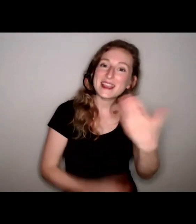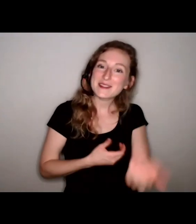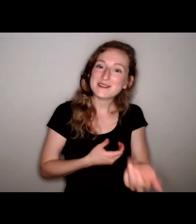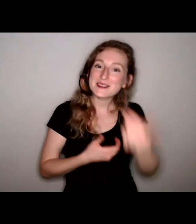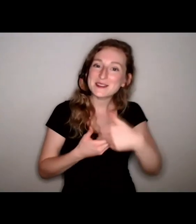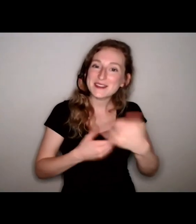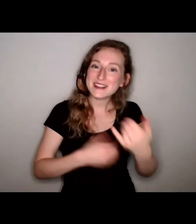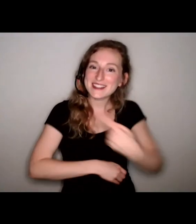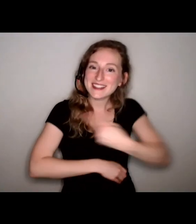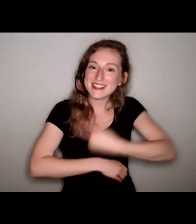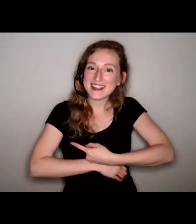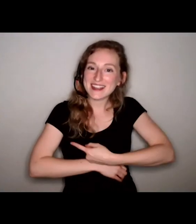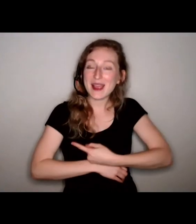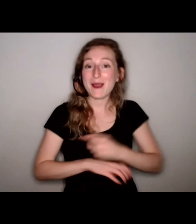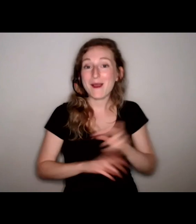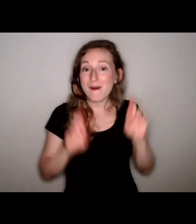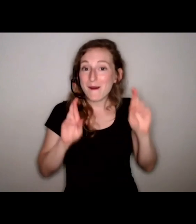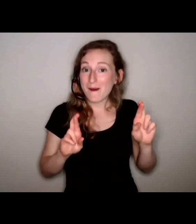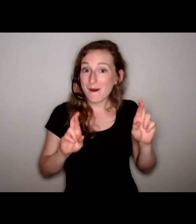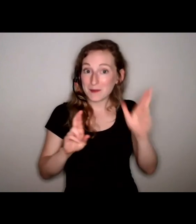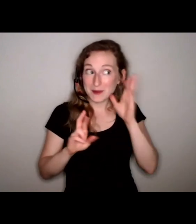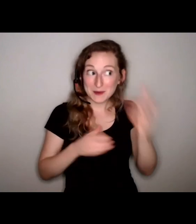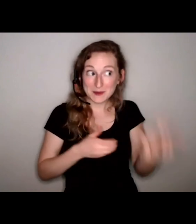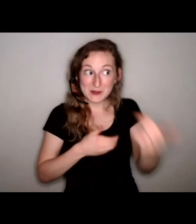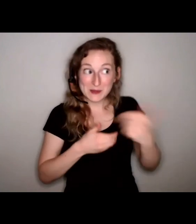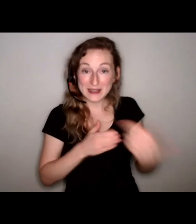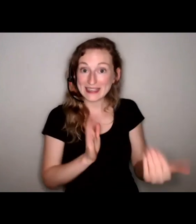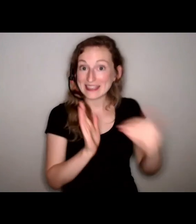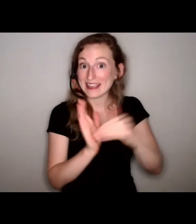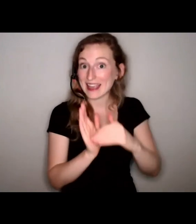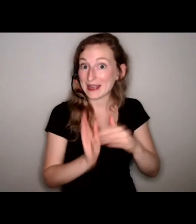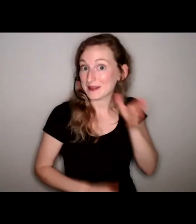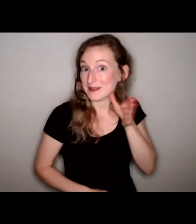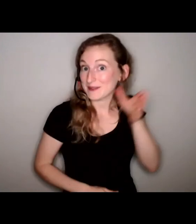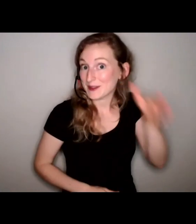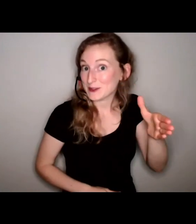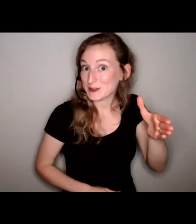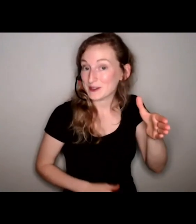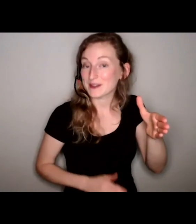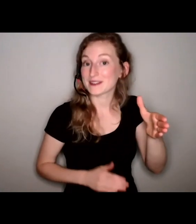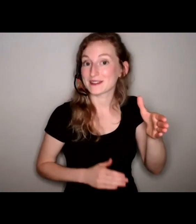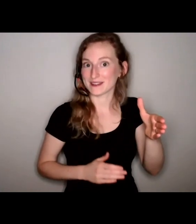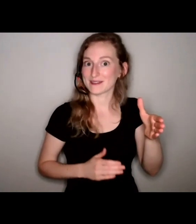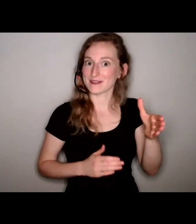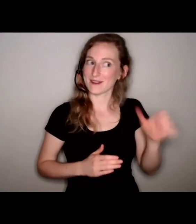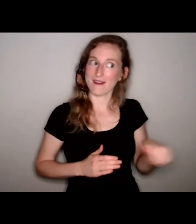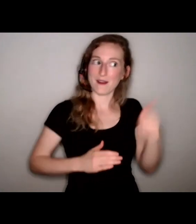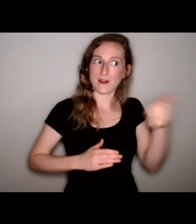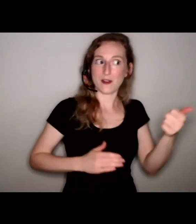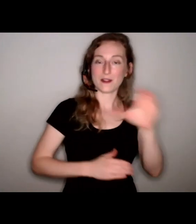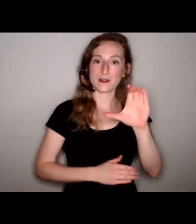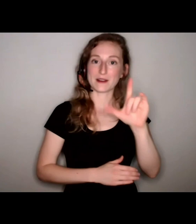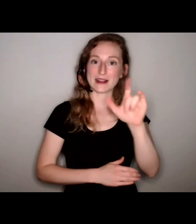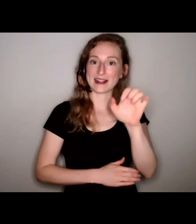I hope you will join me again in the future for another Clyfford Still Museum Program!